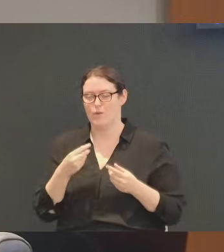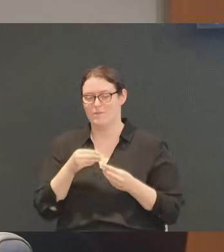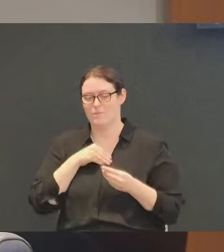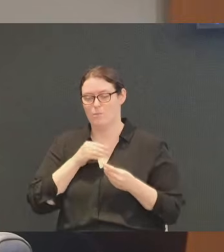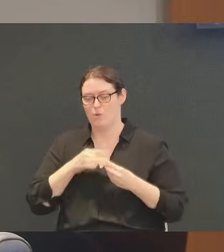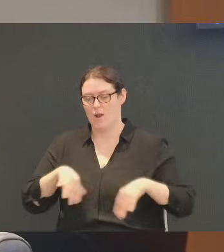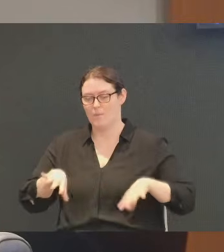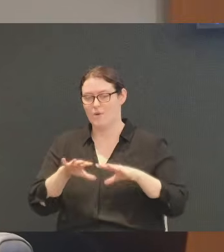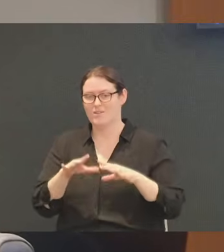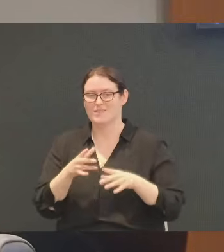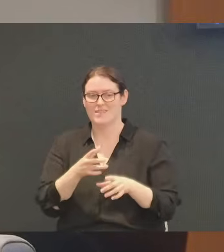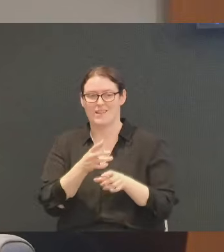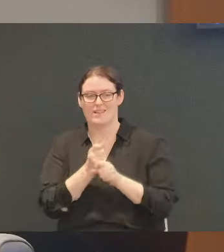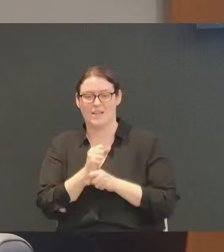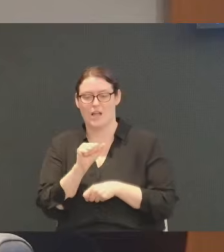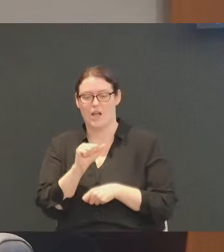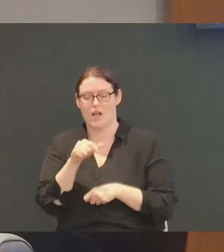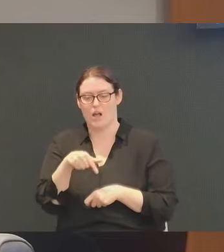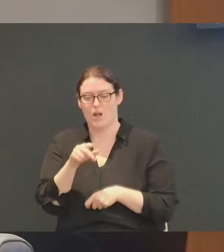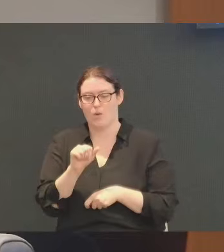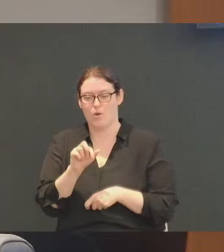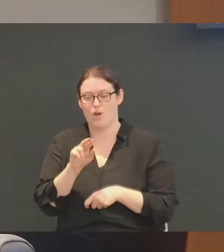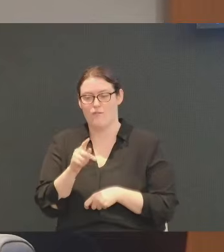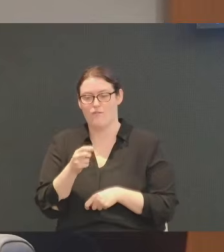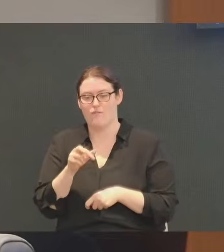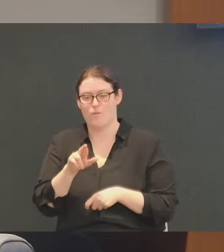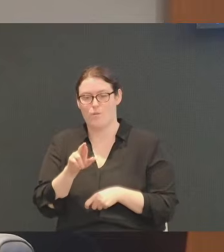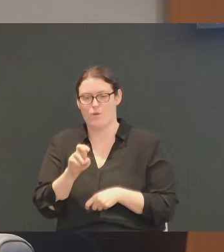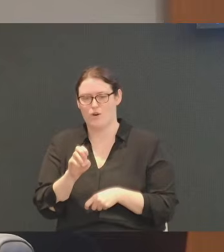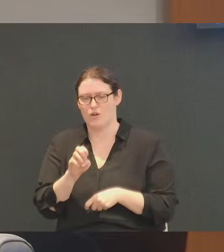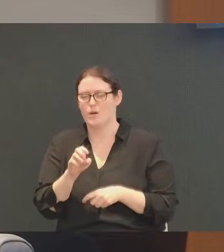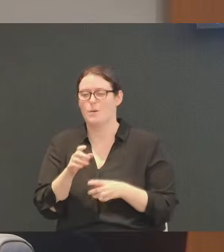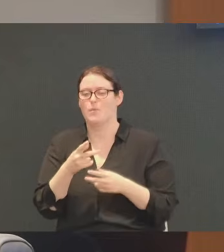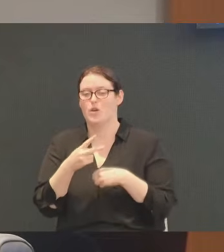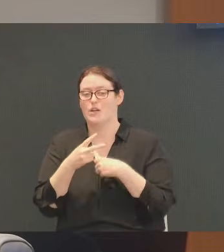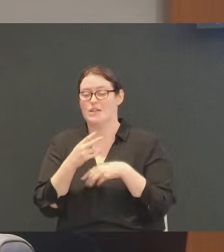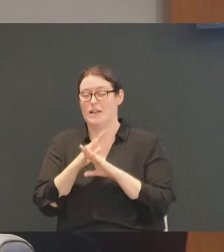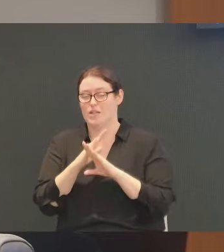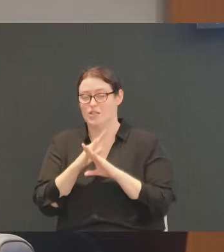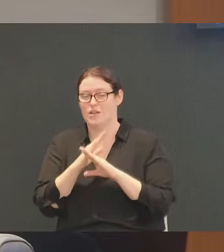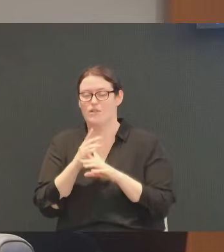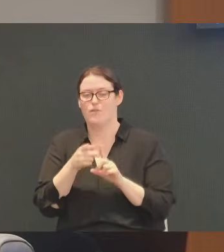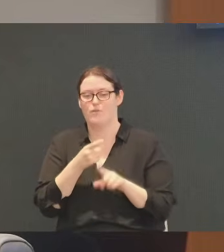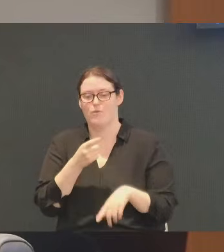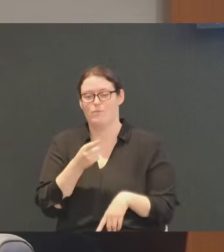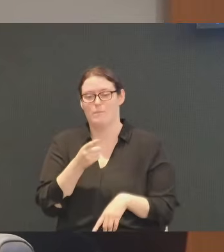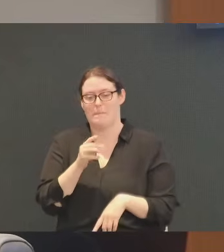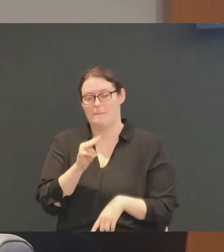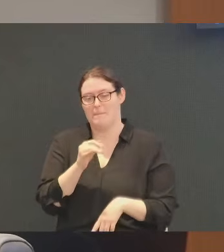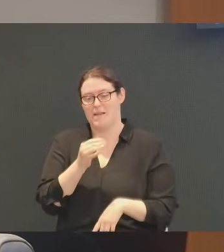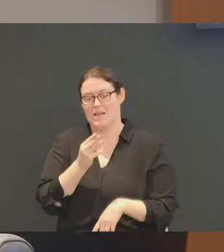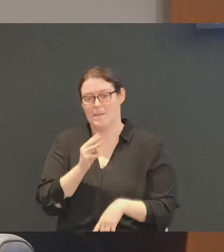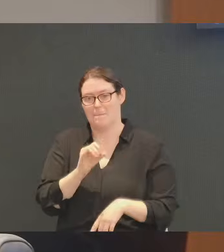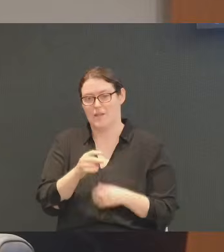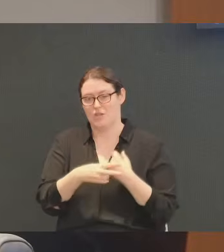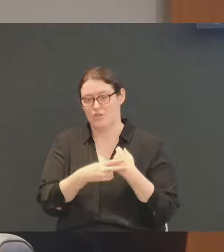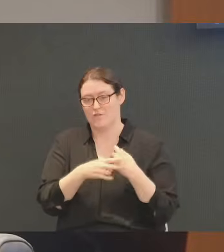that receive aquifer protection benefits from the Miami Conservancy District. it is set at $1.40